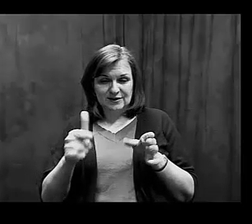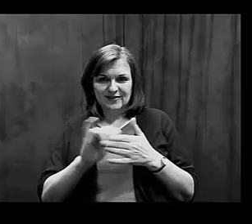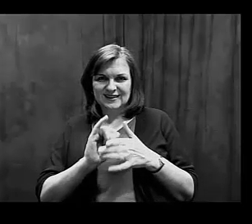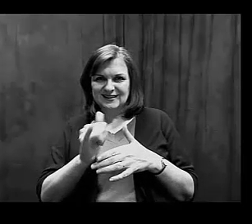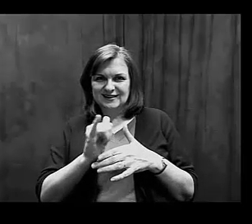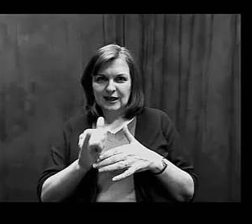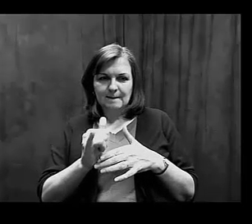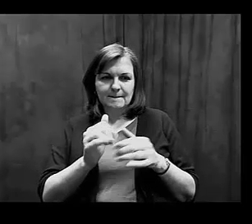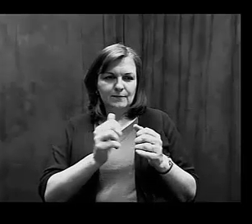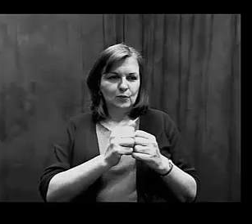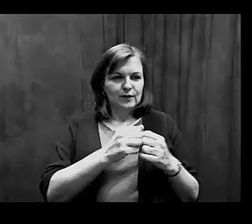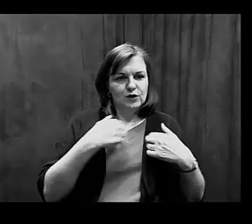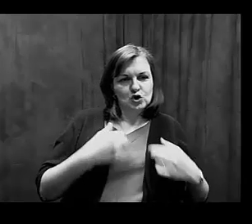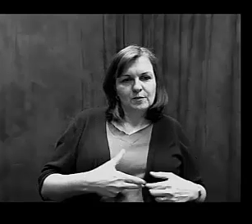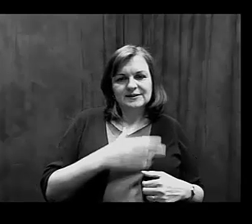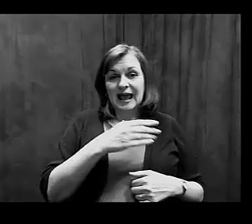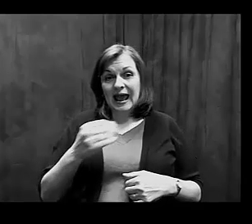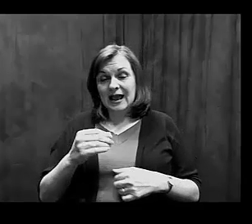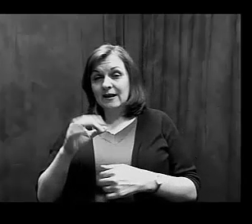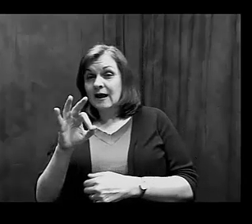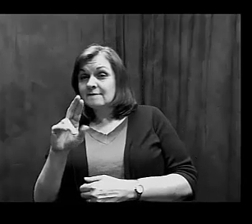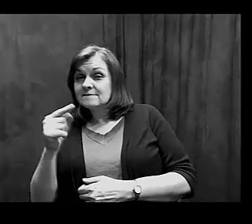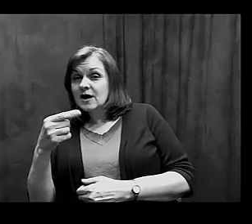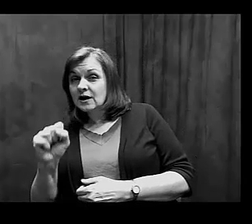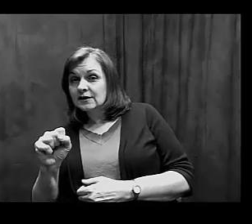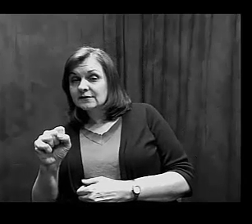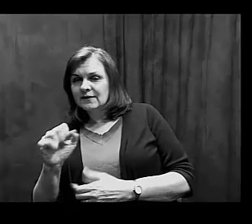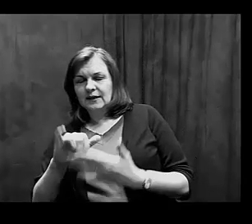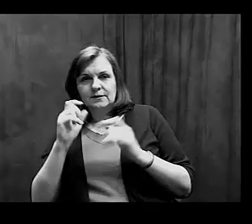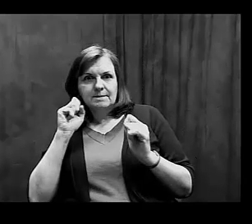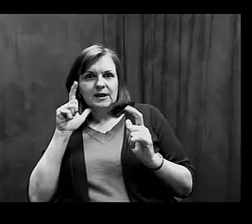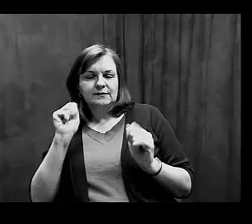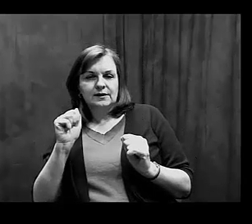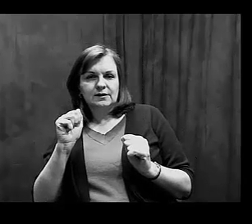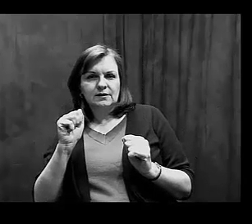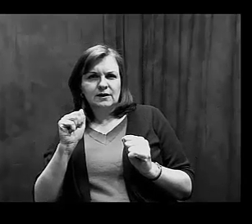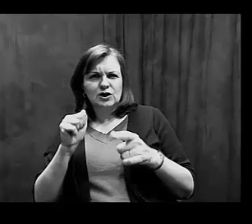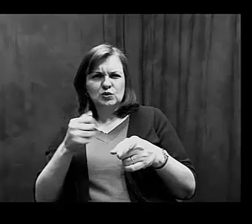and before you say you don't look anything like the fungus -- I disagree!